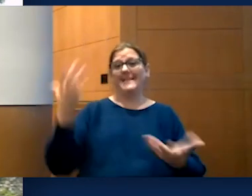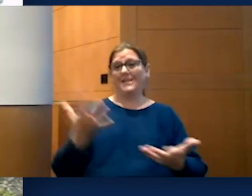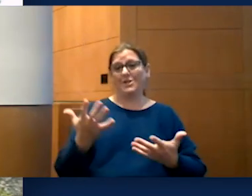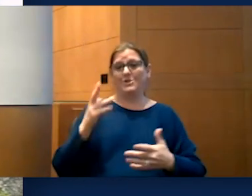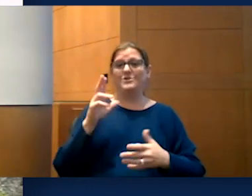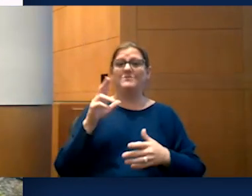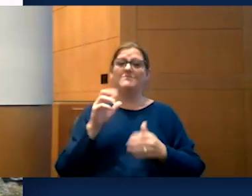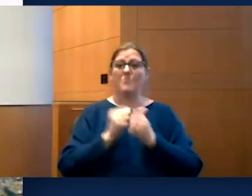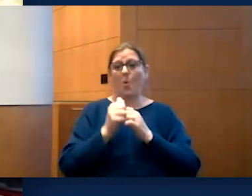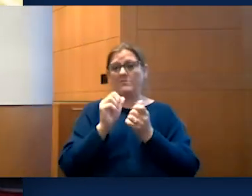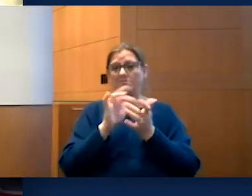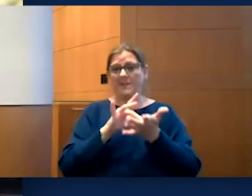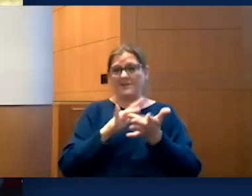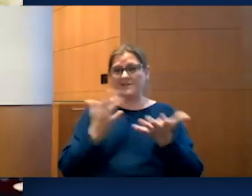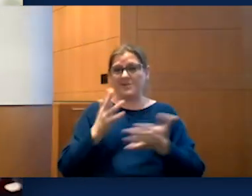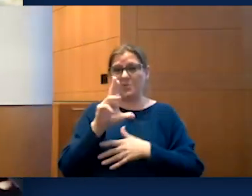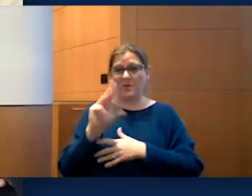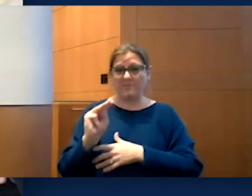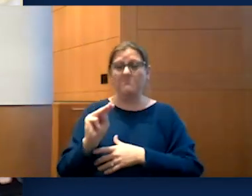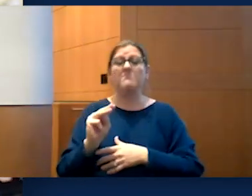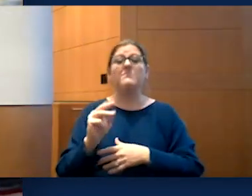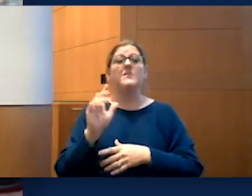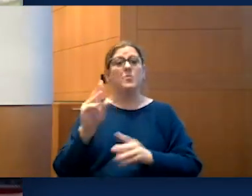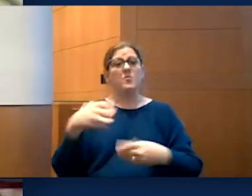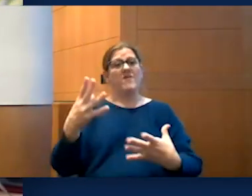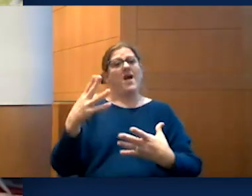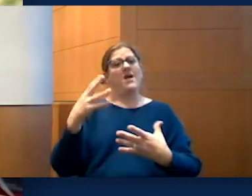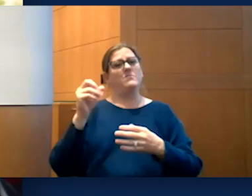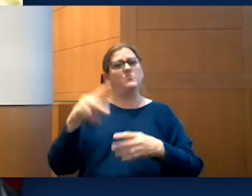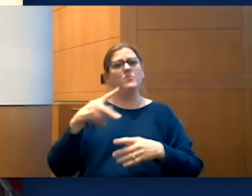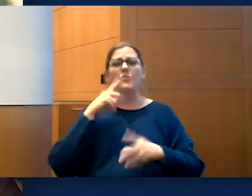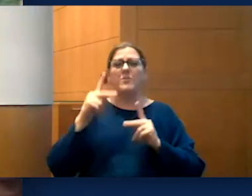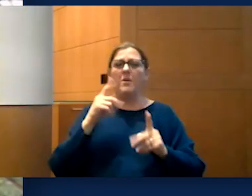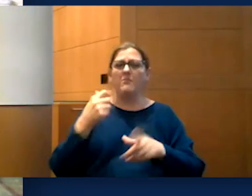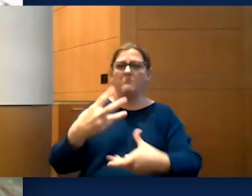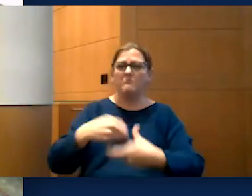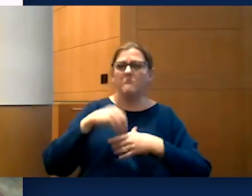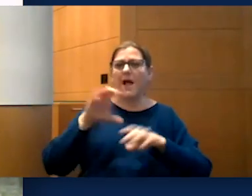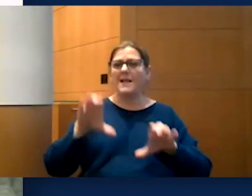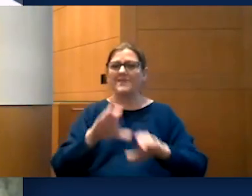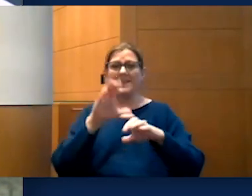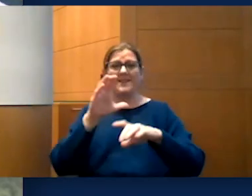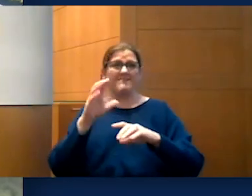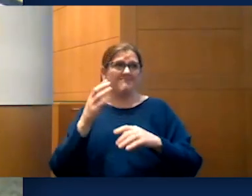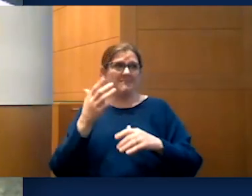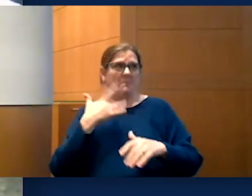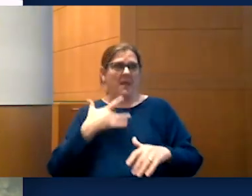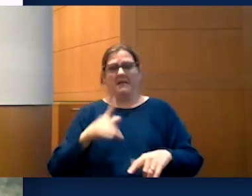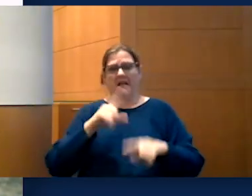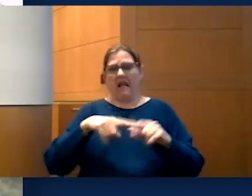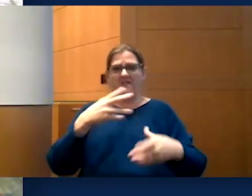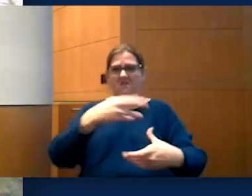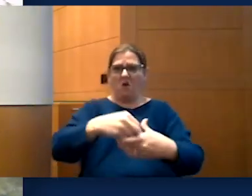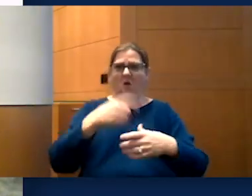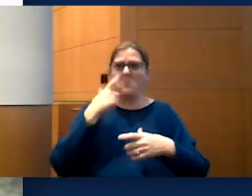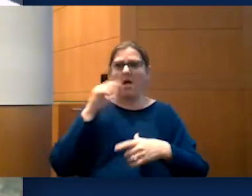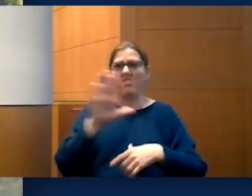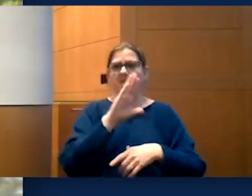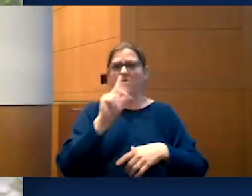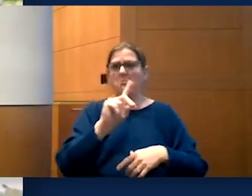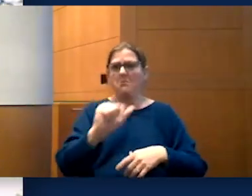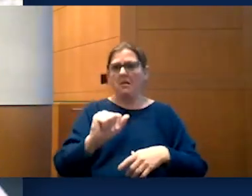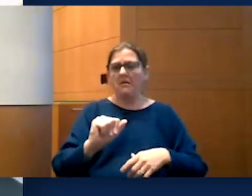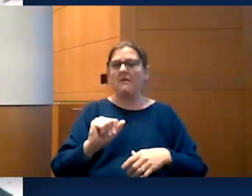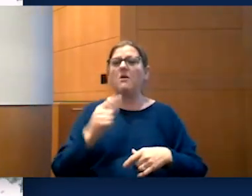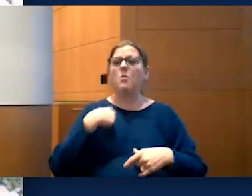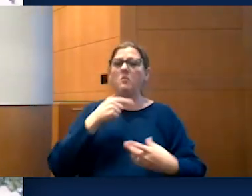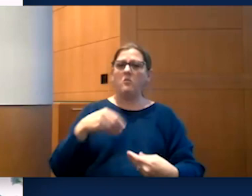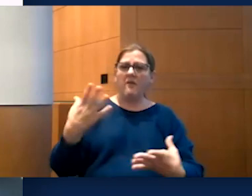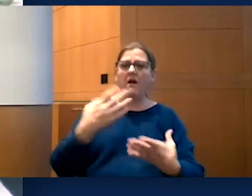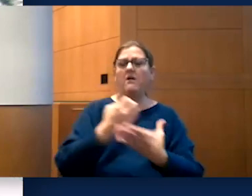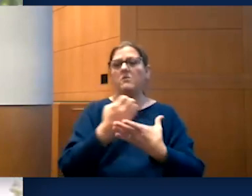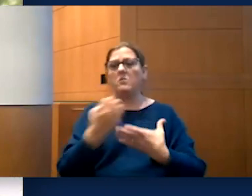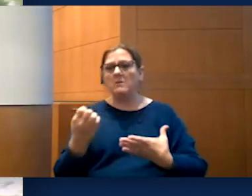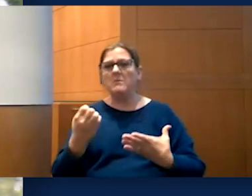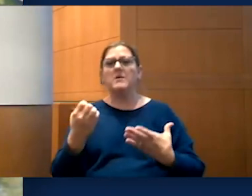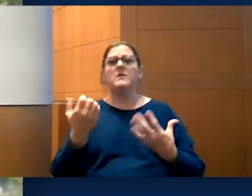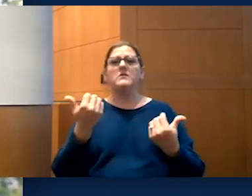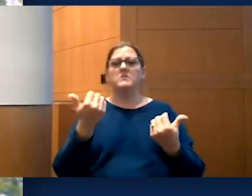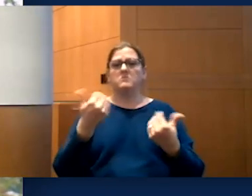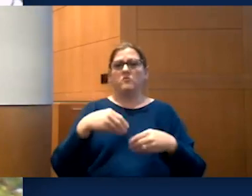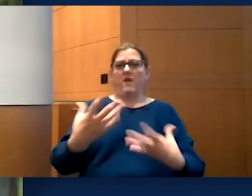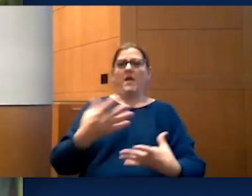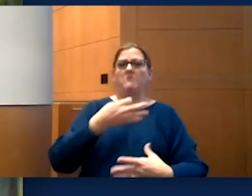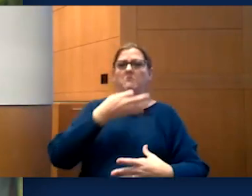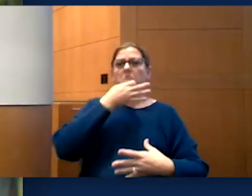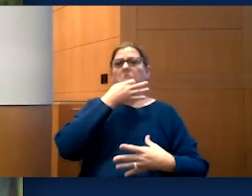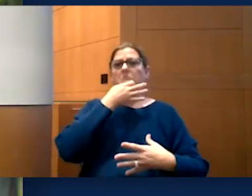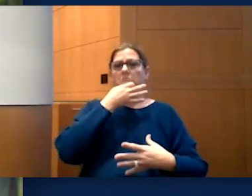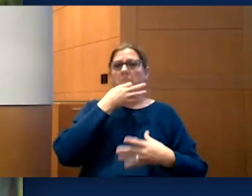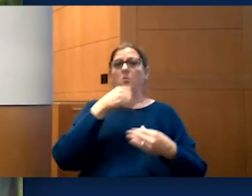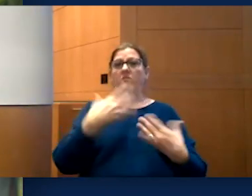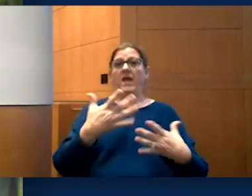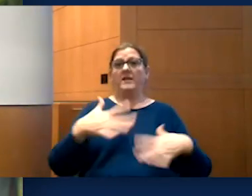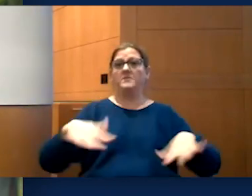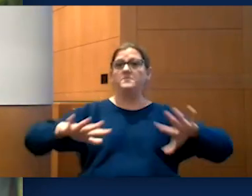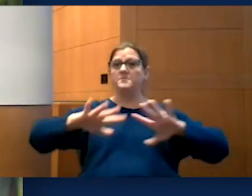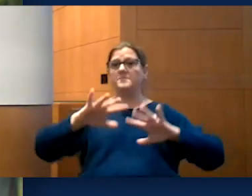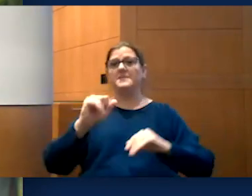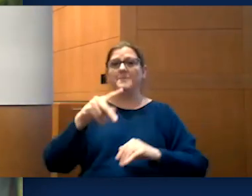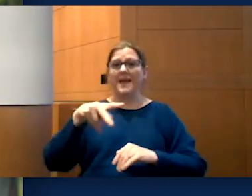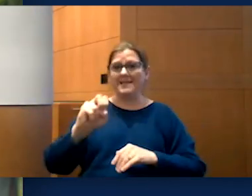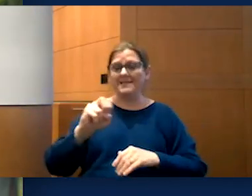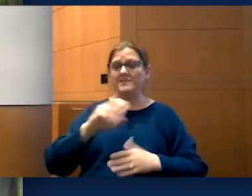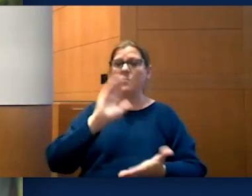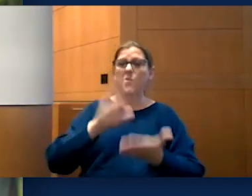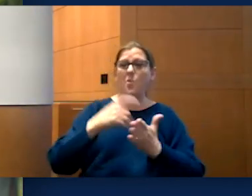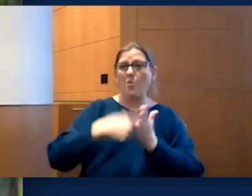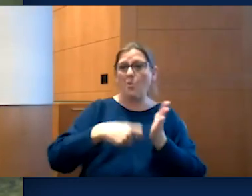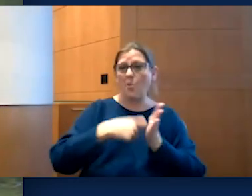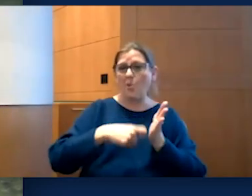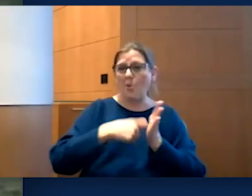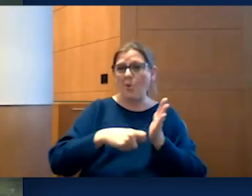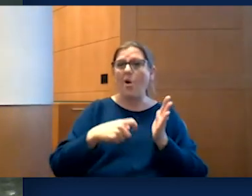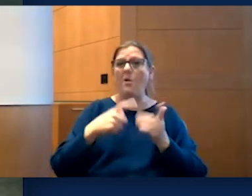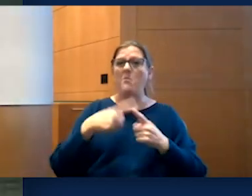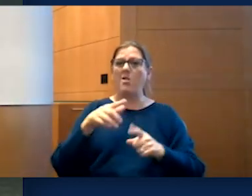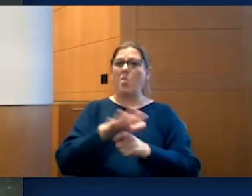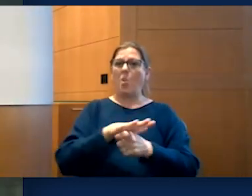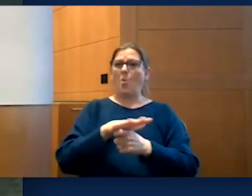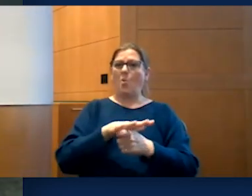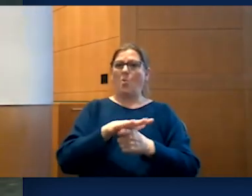UMAISE provides the opportunites for people to participate in activities that they otherwise might not have the opportunity to participate in because of their disability. We provide the equipment, expertise, and provide a space for that at a low cost in a local setting.